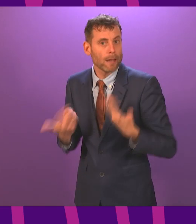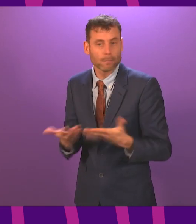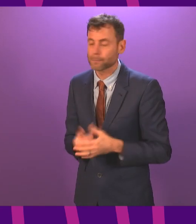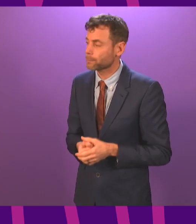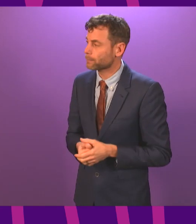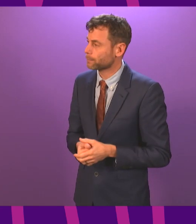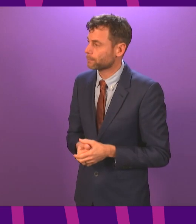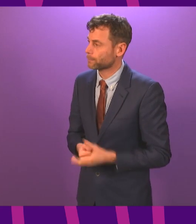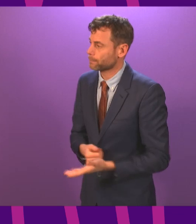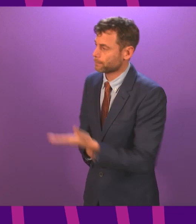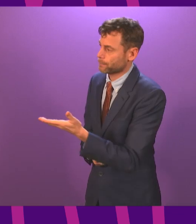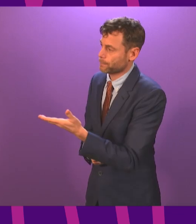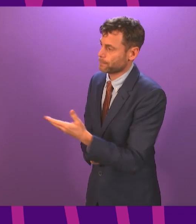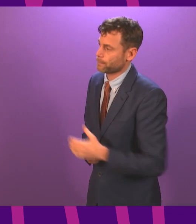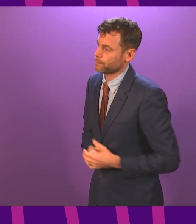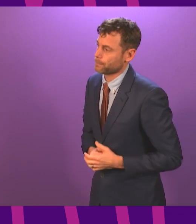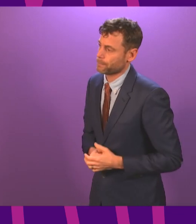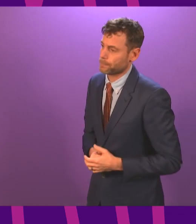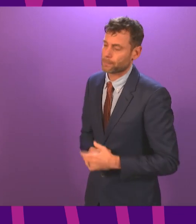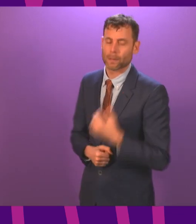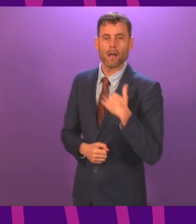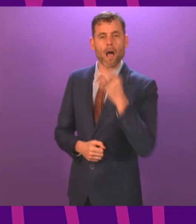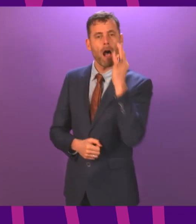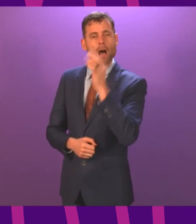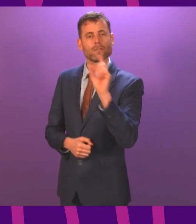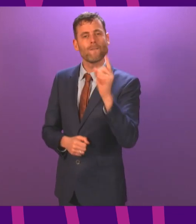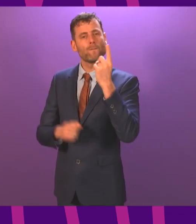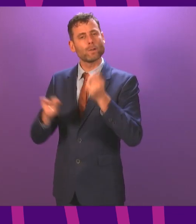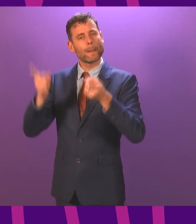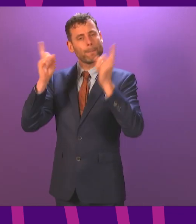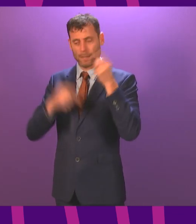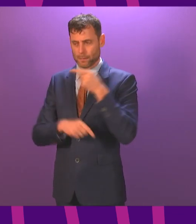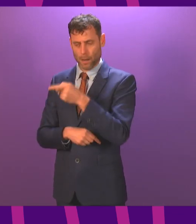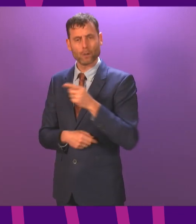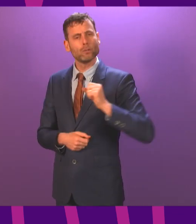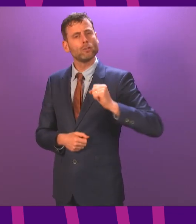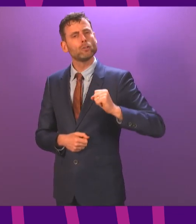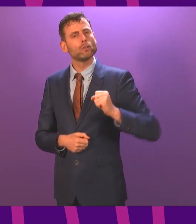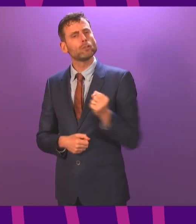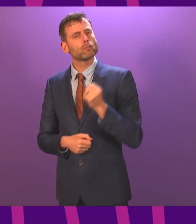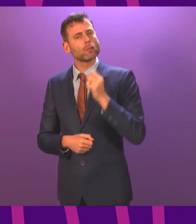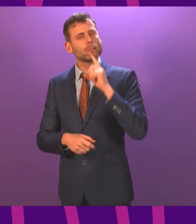George Adam (Paisley) (SNP): What engagement has the Scottish Government